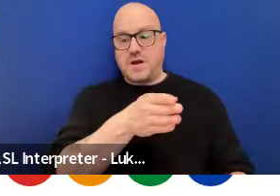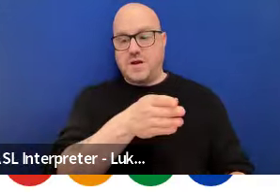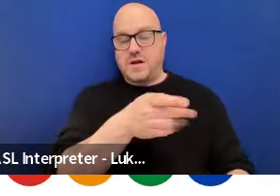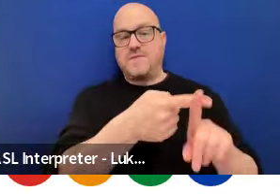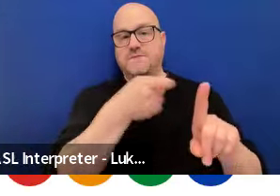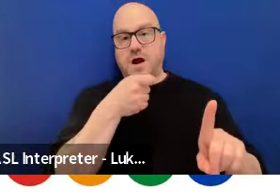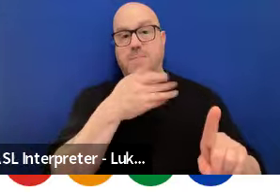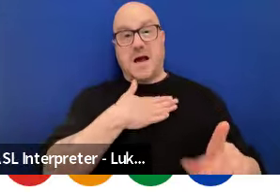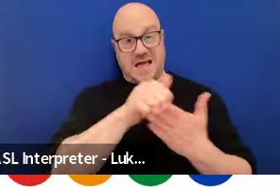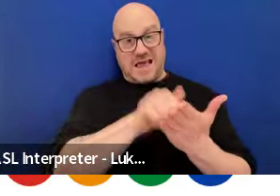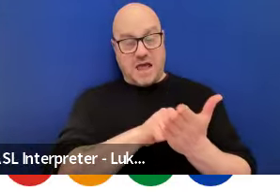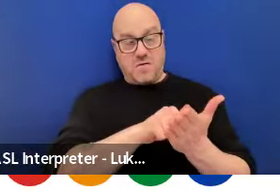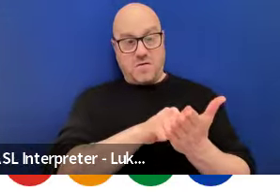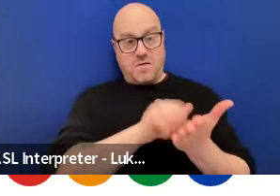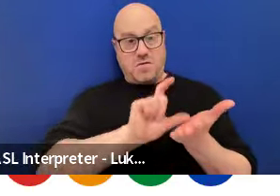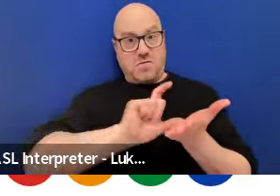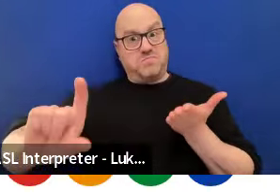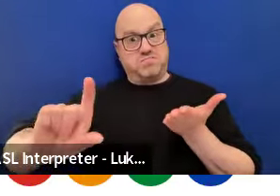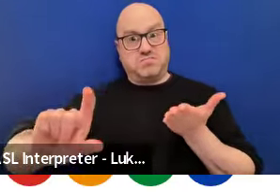BACK BECAUSE THE MONEY IS TAKEN